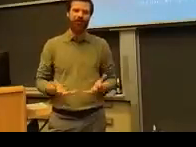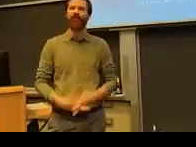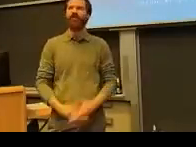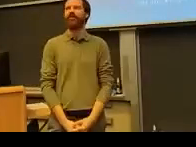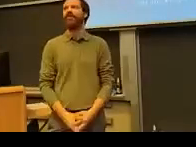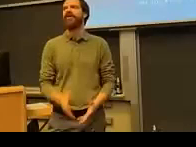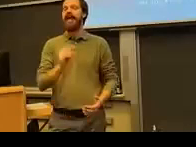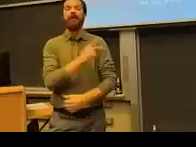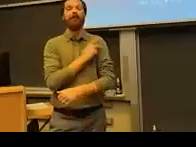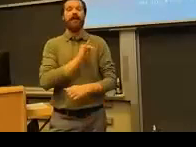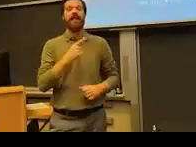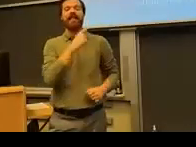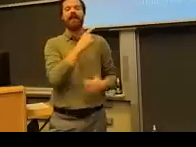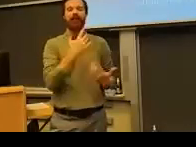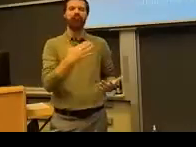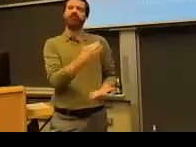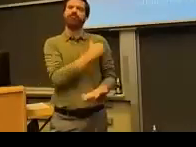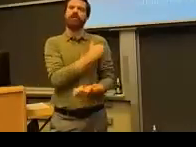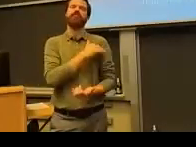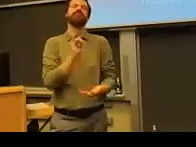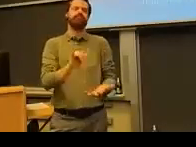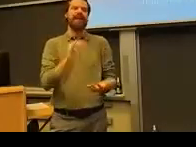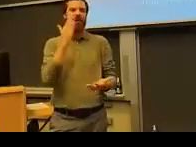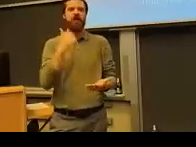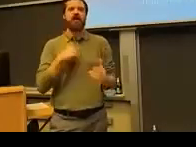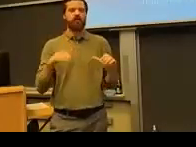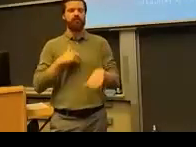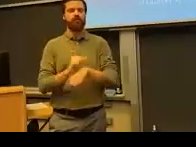patients like this are a reminder of why we do what we do and just to be able to see the